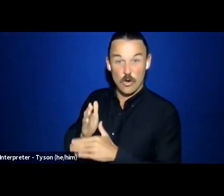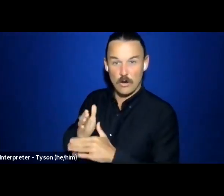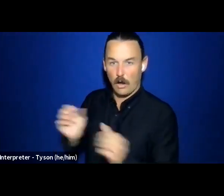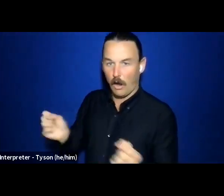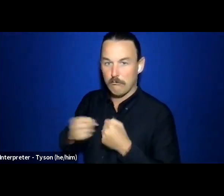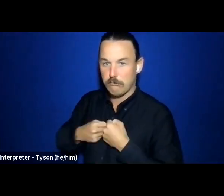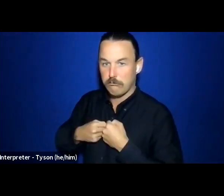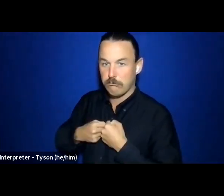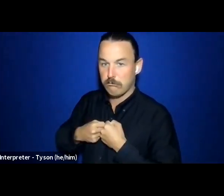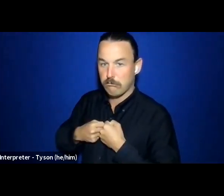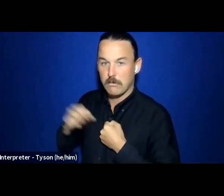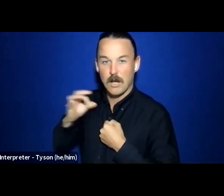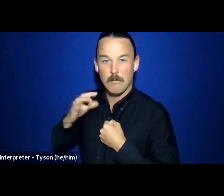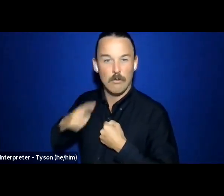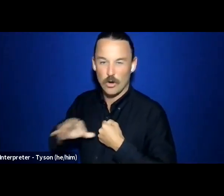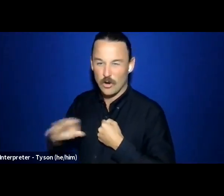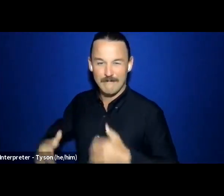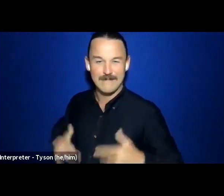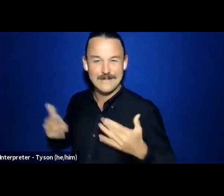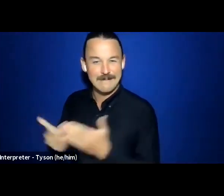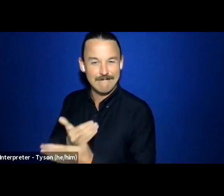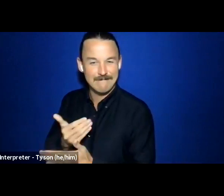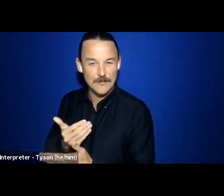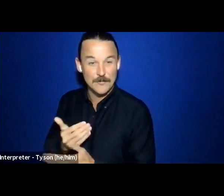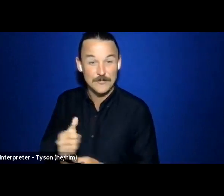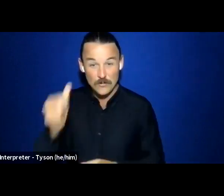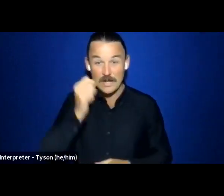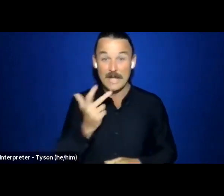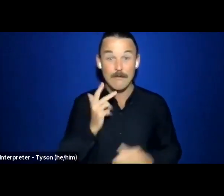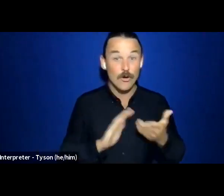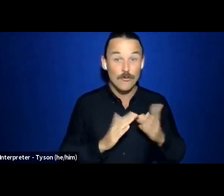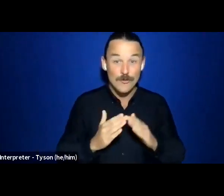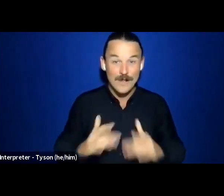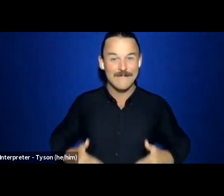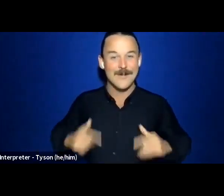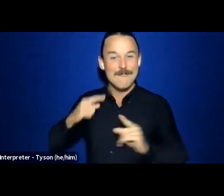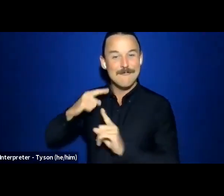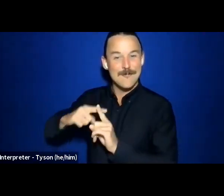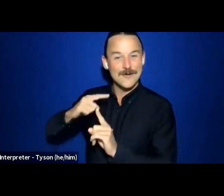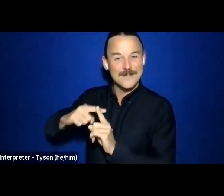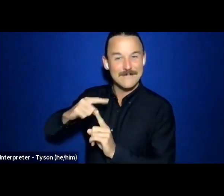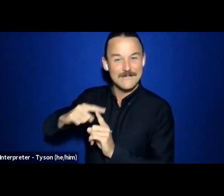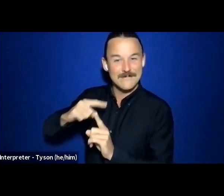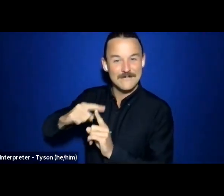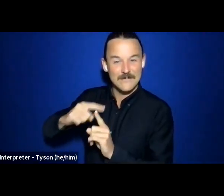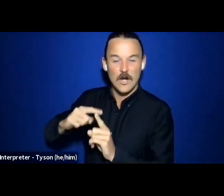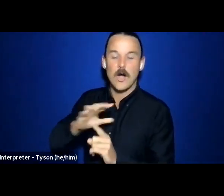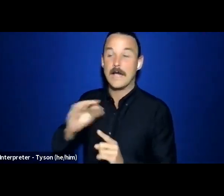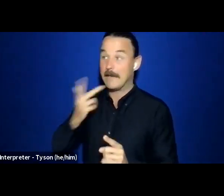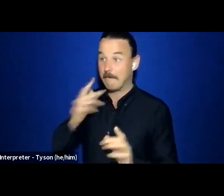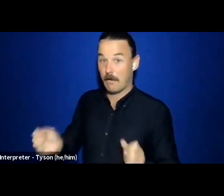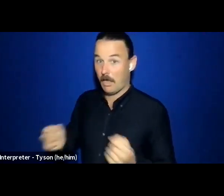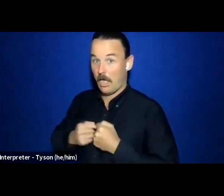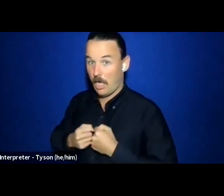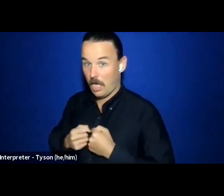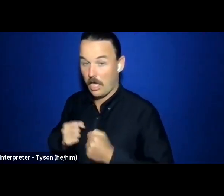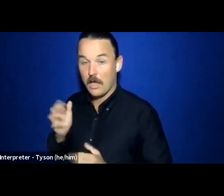because they don't feel confident or say fingers workplaces. We know that when our community. s, cause is closed with it at work, and is closed with it at work, re more likely to experience for